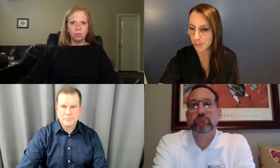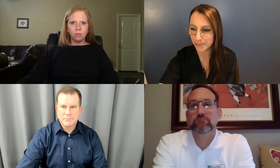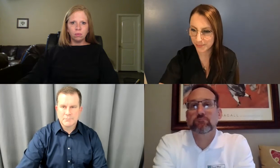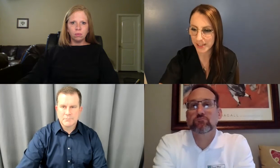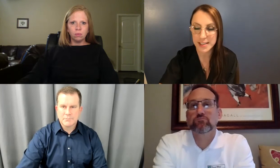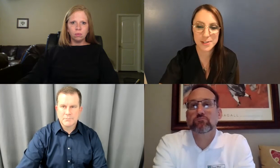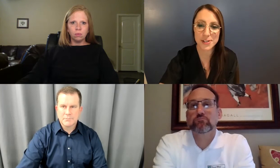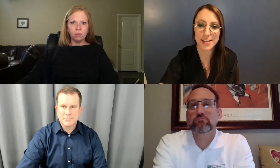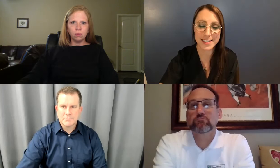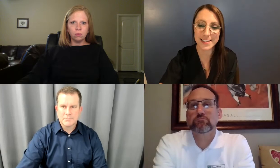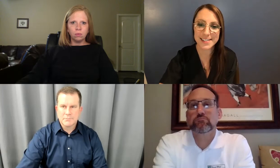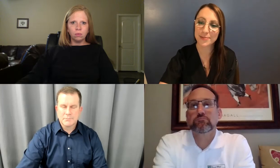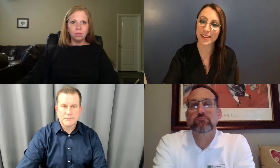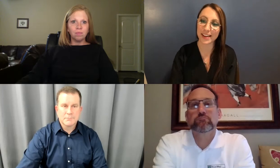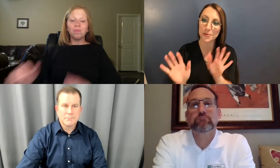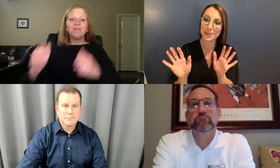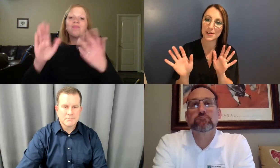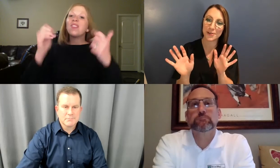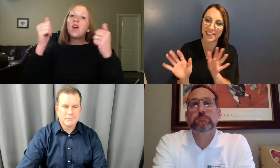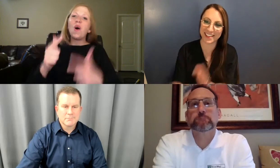Oh, and so it's all six again, we're very new.